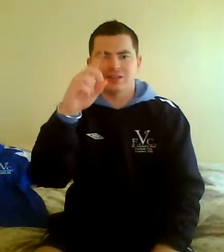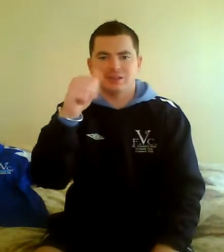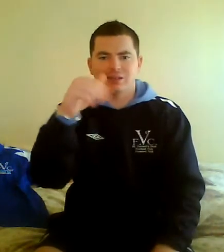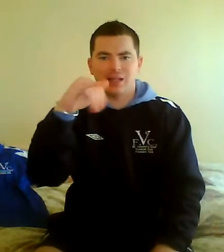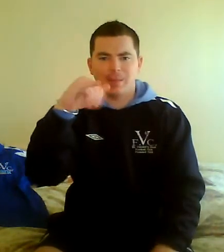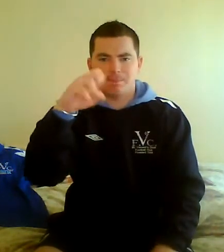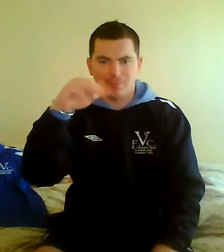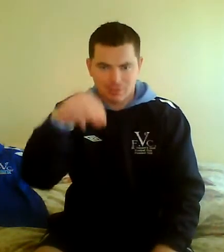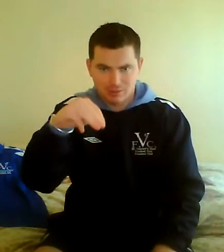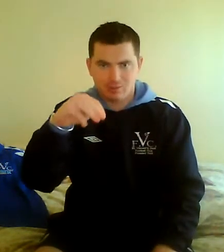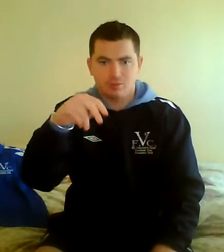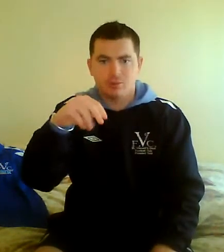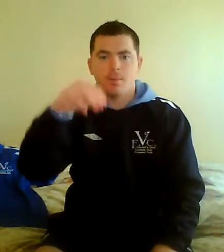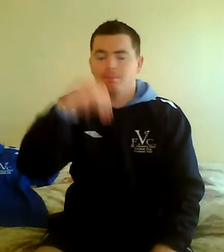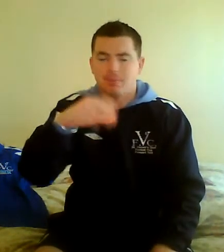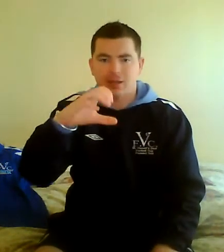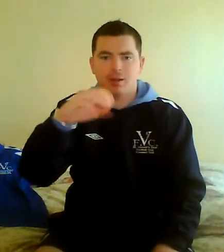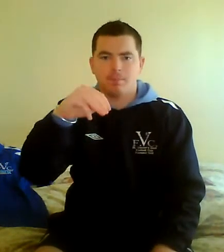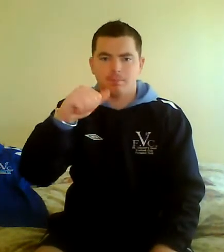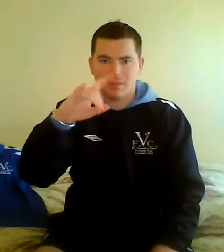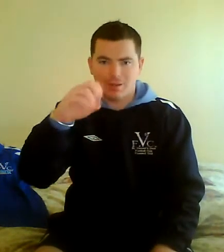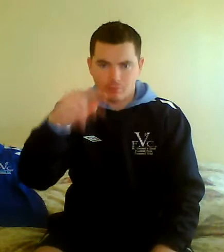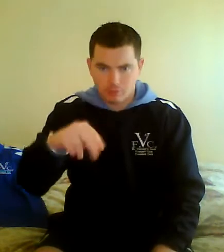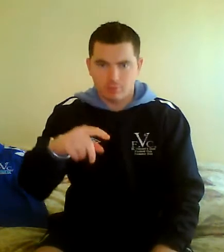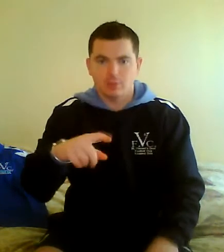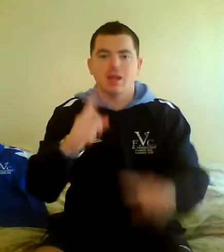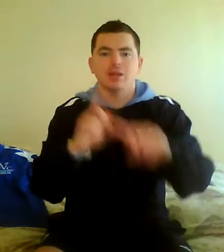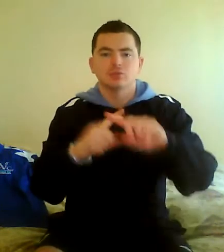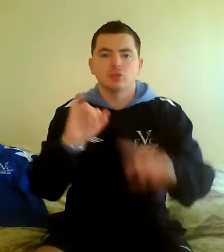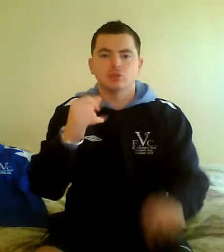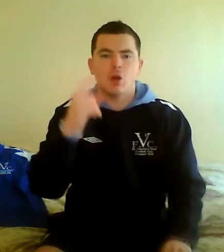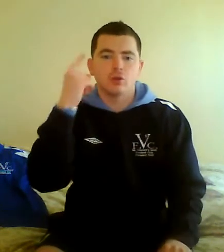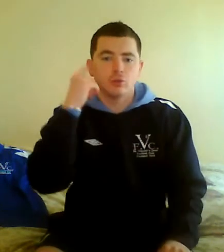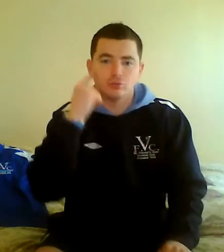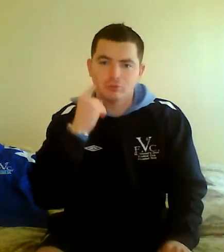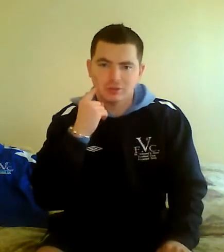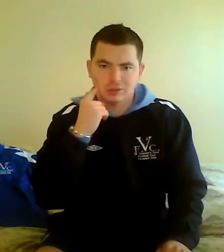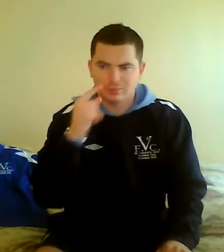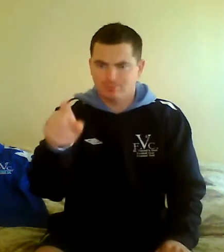Damien McMahon and John Green